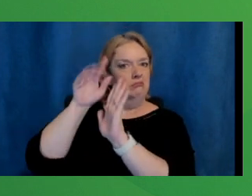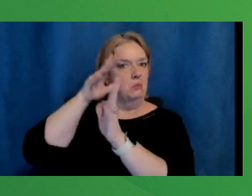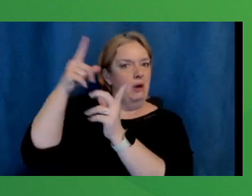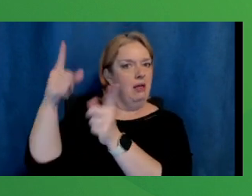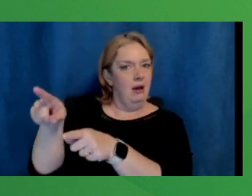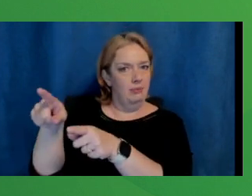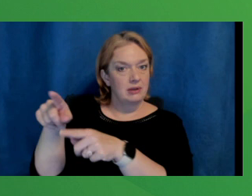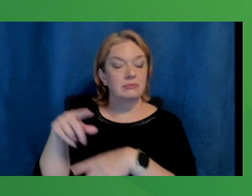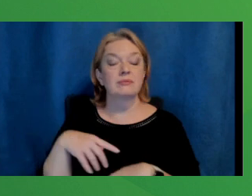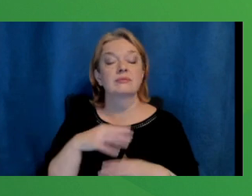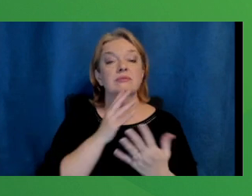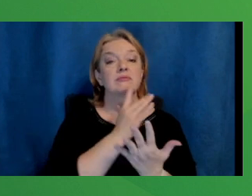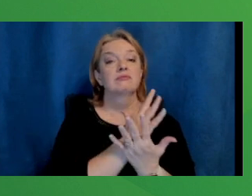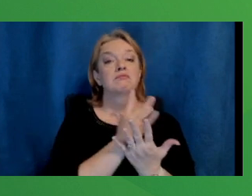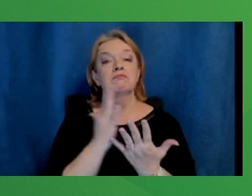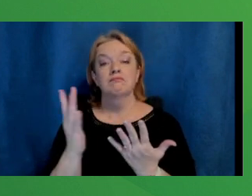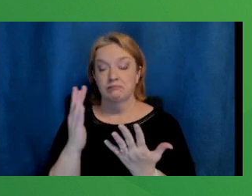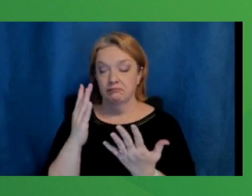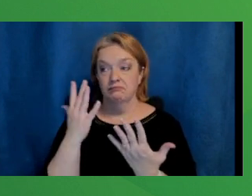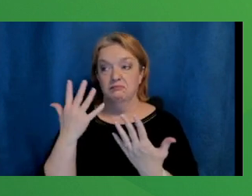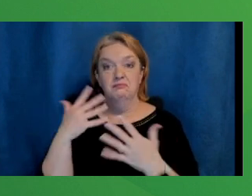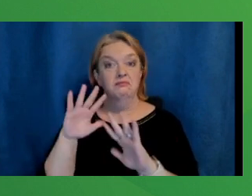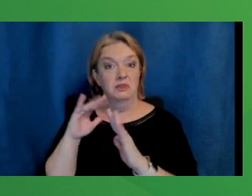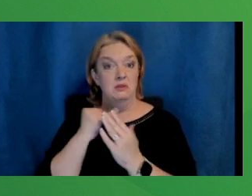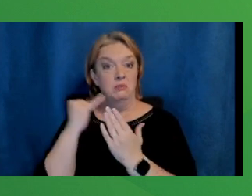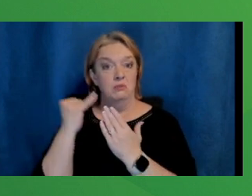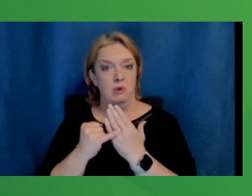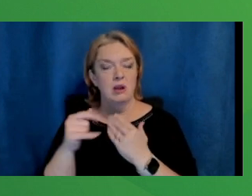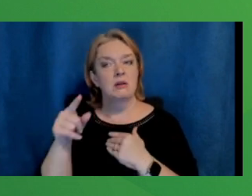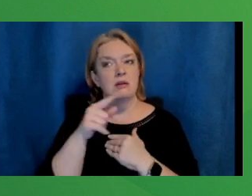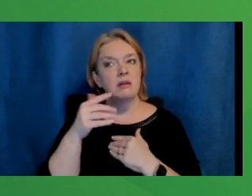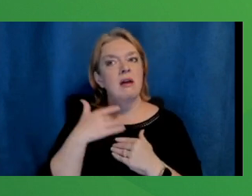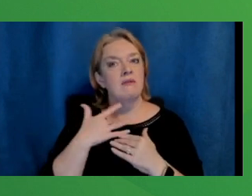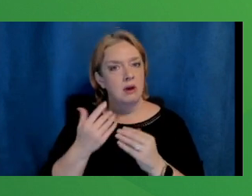informed about what's going to happen, why it's going to happen, understanding it's